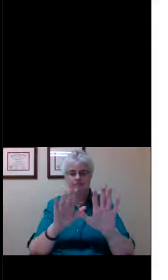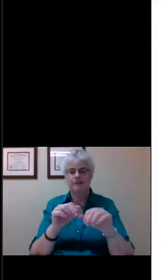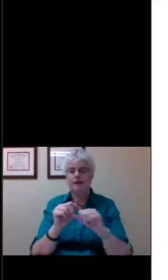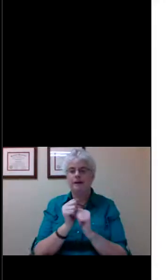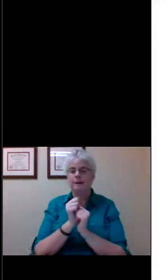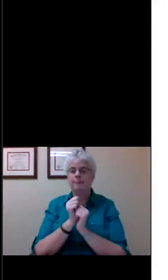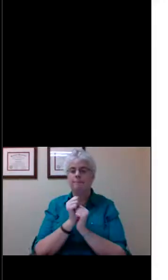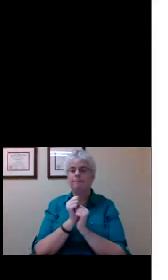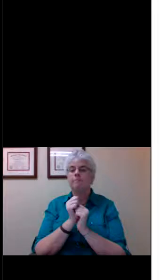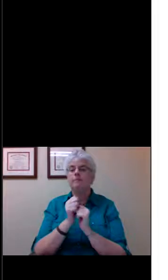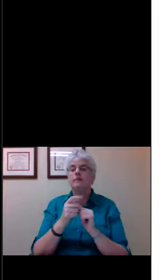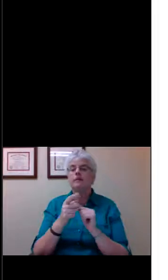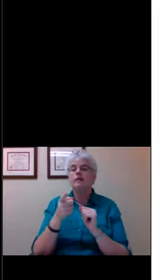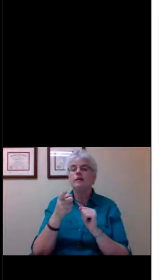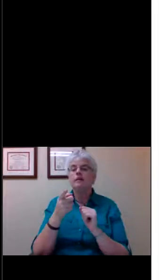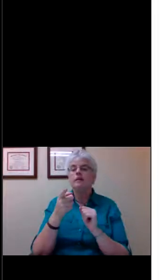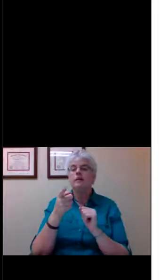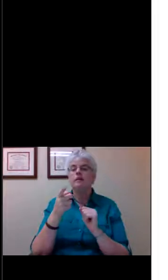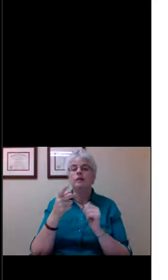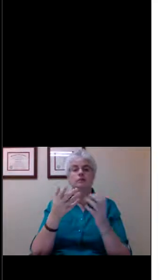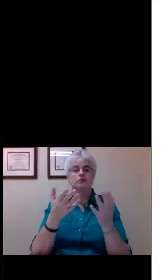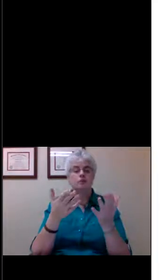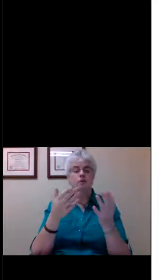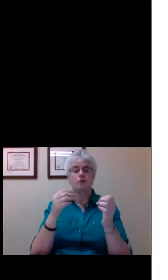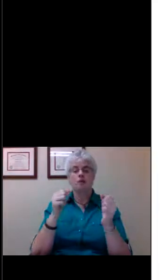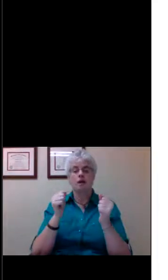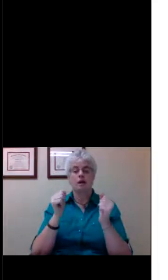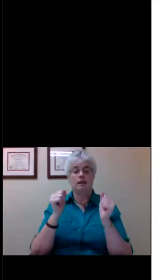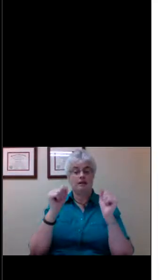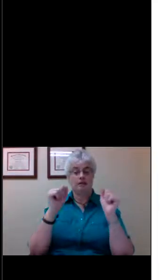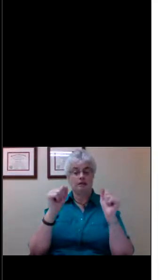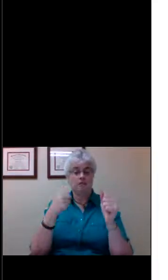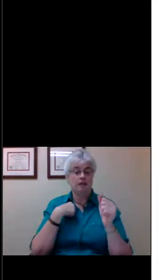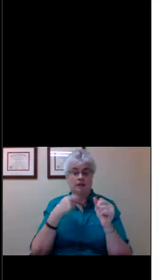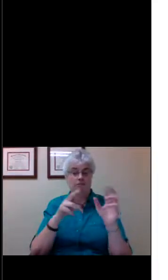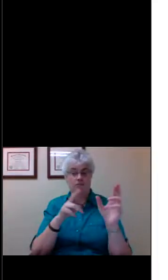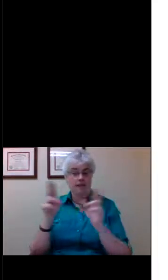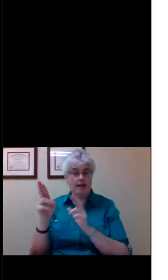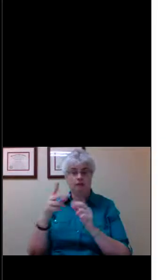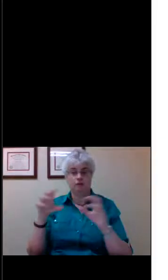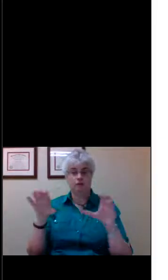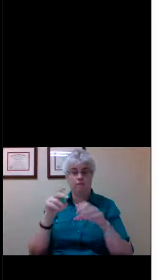through these technical difficulties- yeah, let's go ahead and do that. Yeah I'm